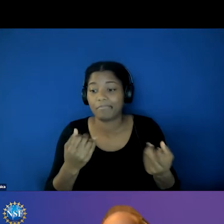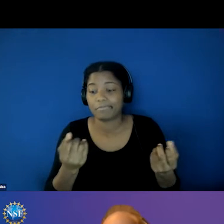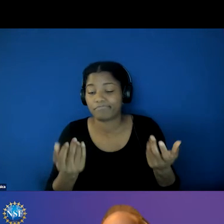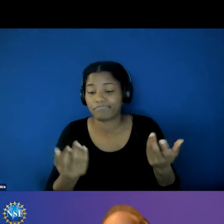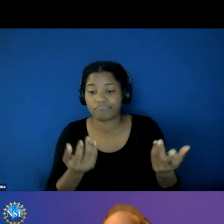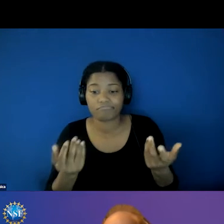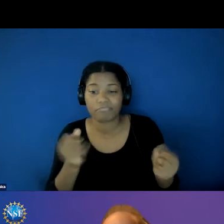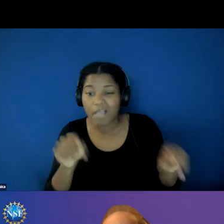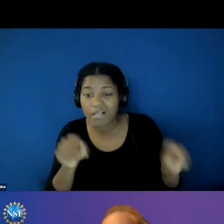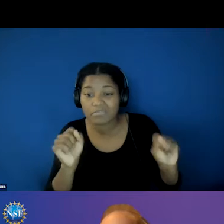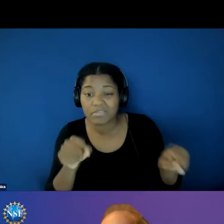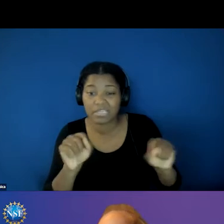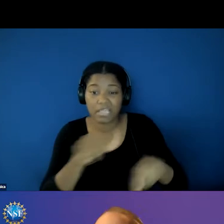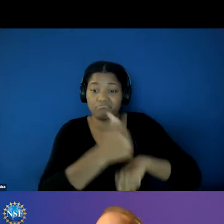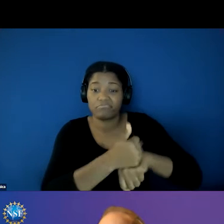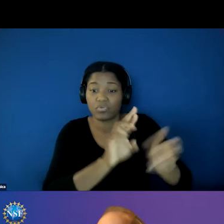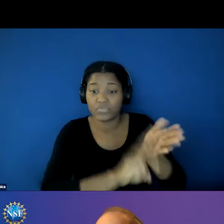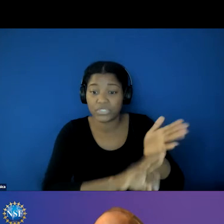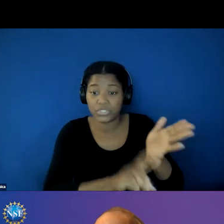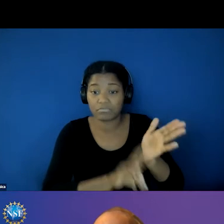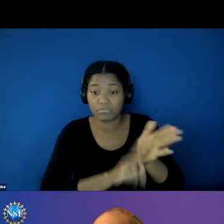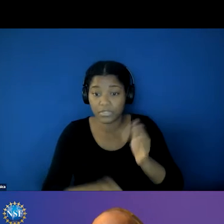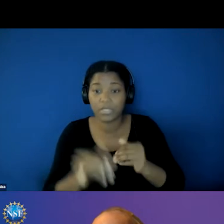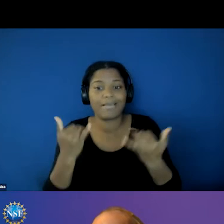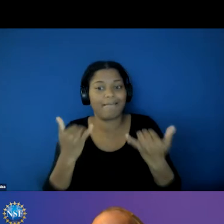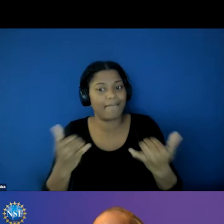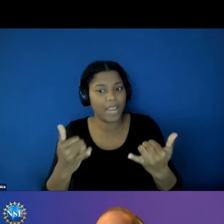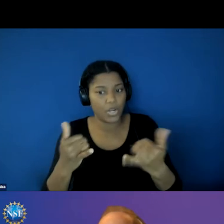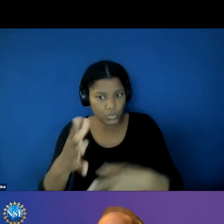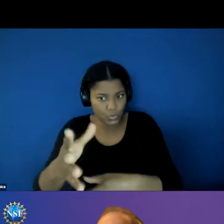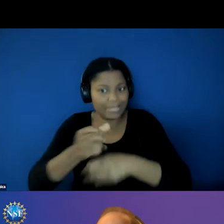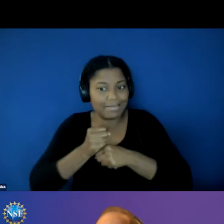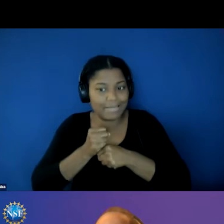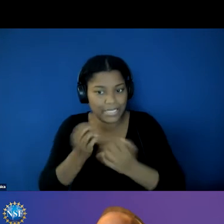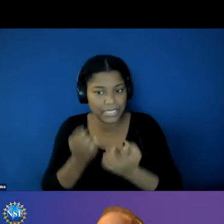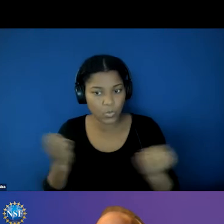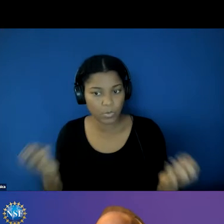So, if you get the instrument you'll be able to do research that will enable you to get,